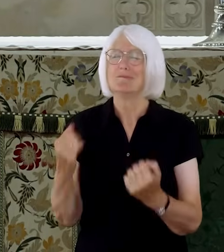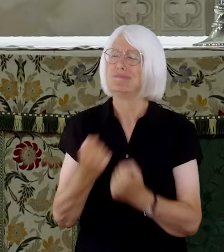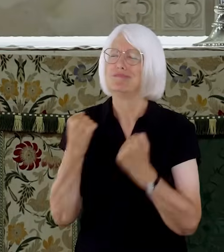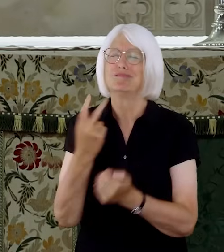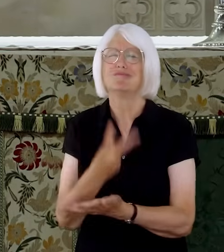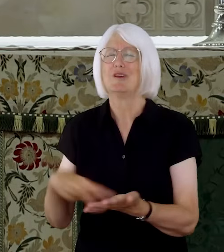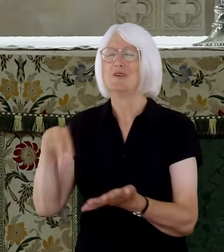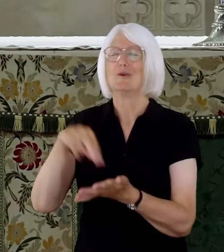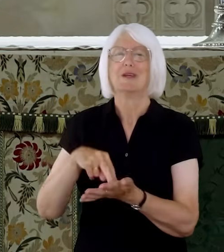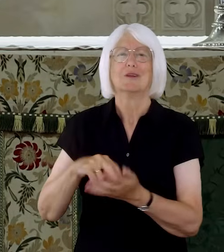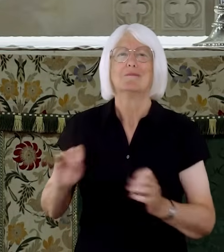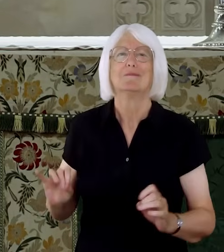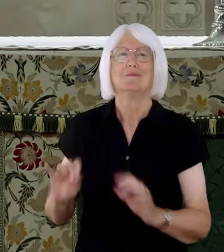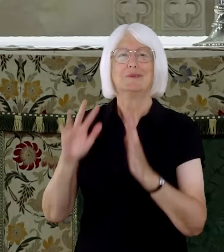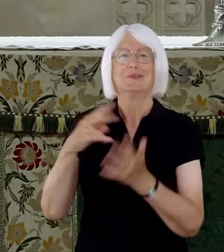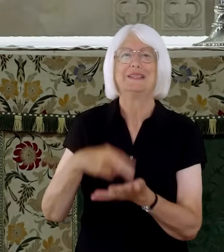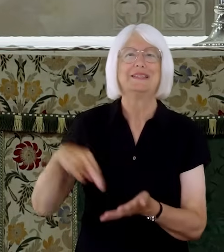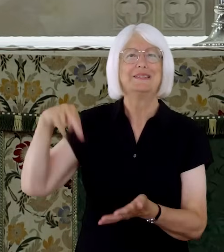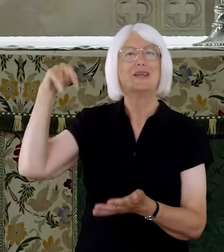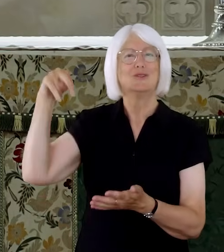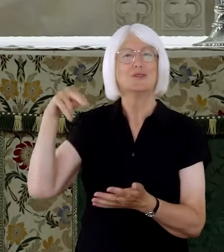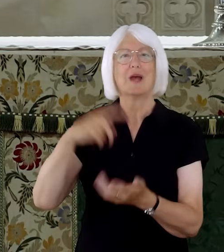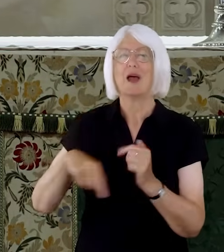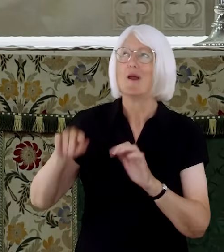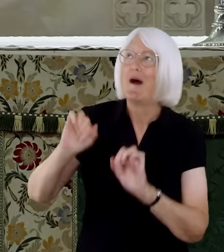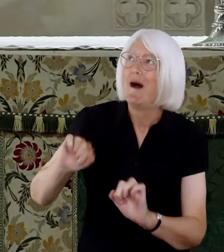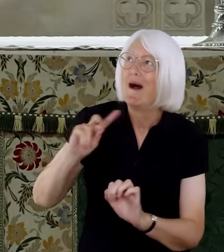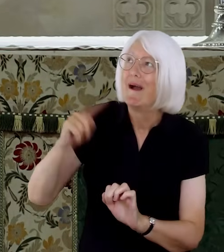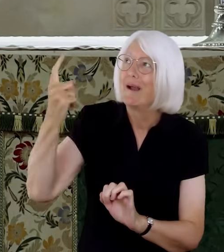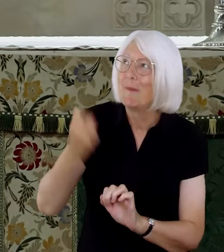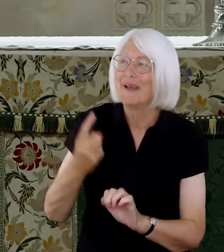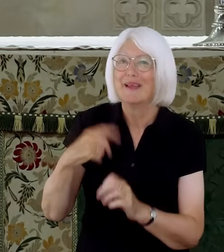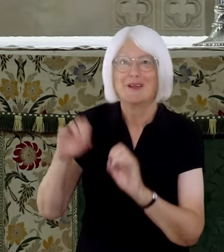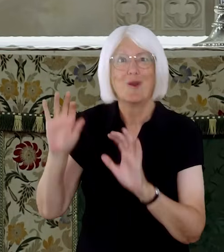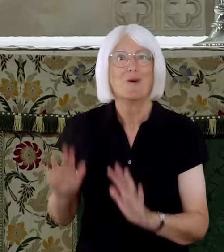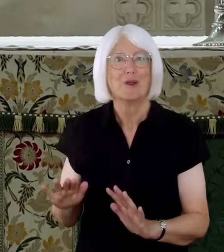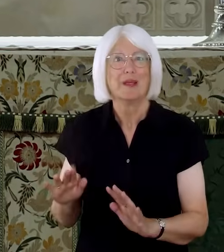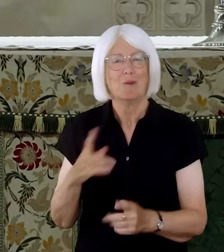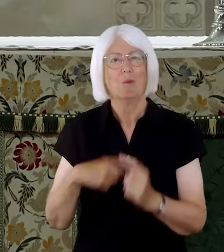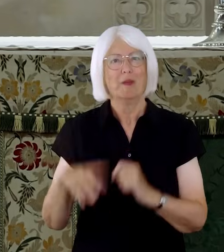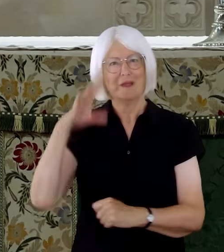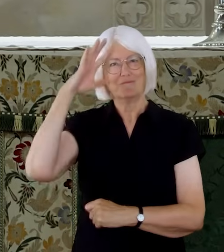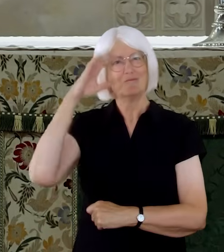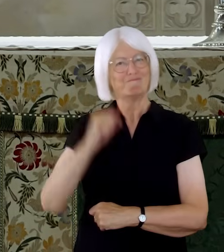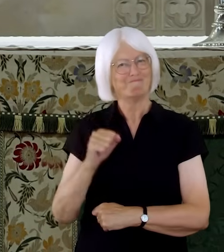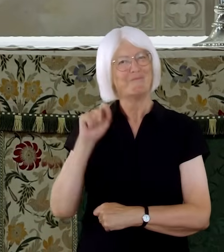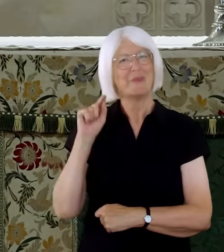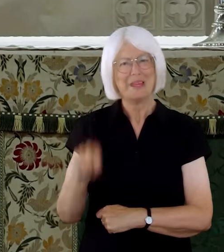and glorious ascension and looking for his coming in glory. We celebrate this memorial